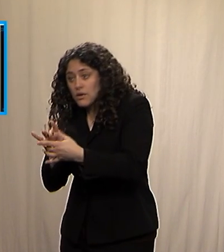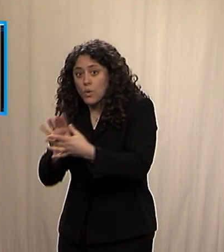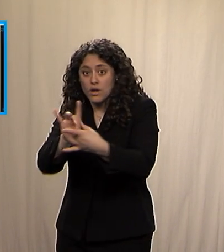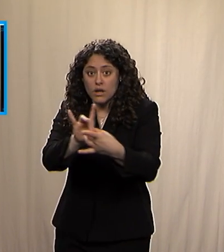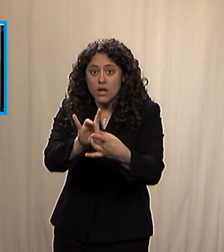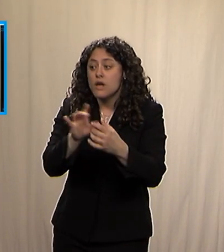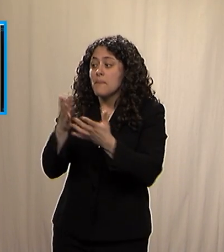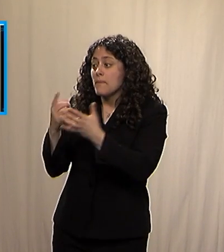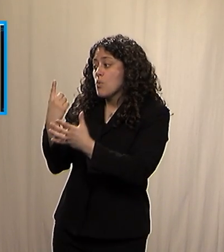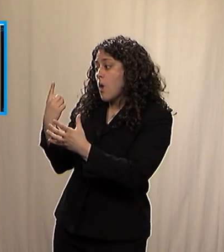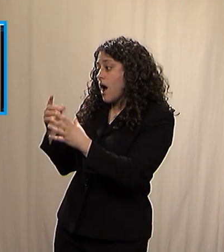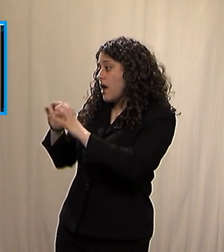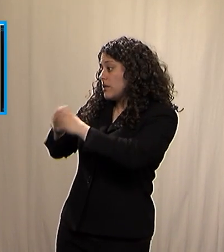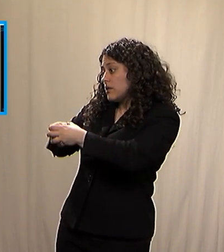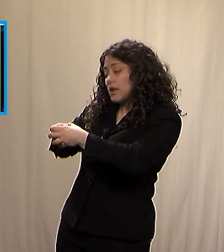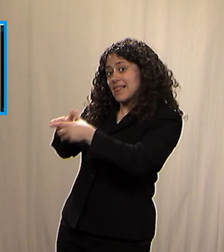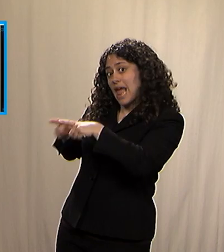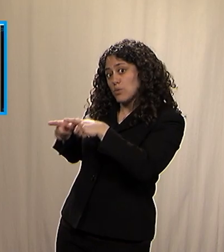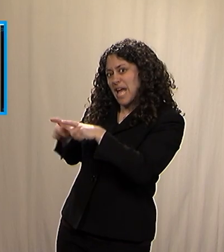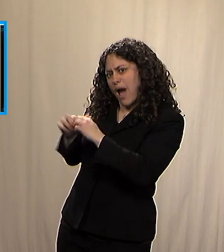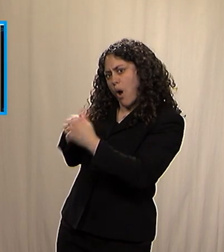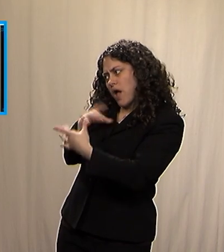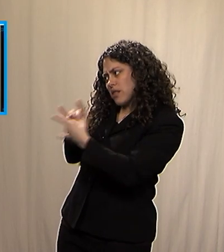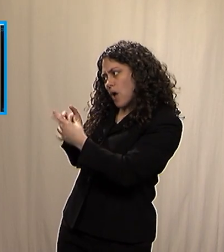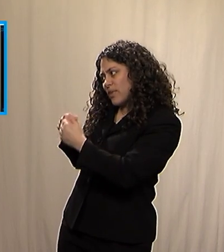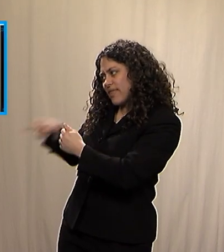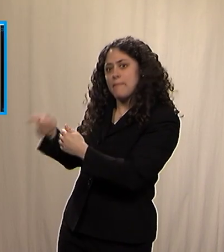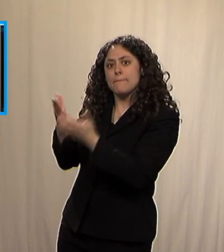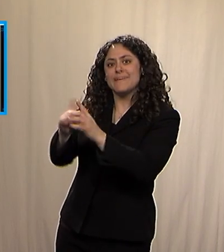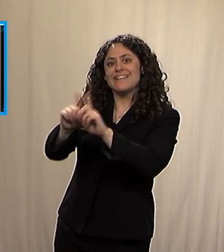in one language might be different than others. So I think it does apply.